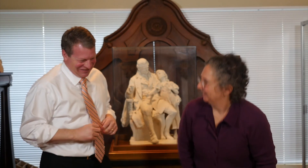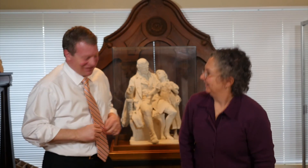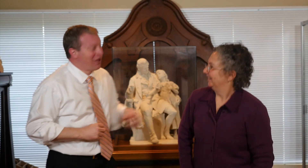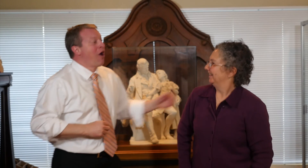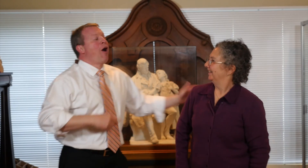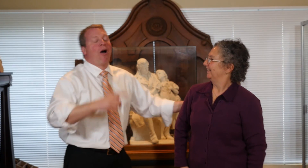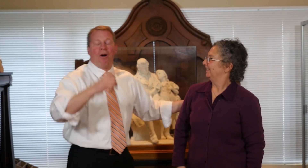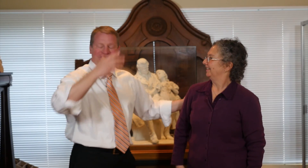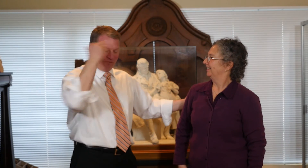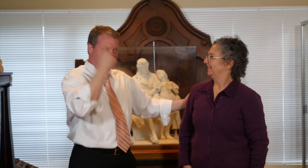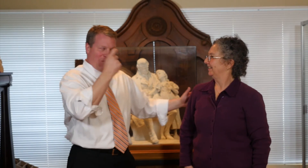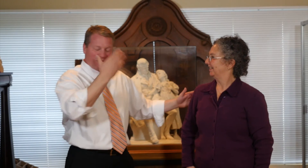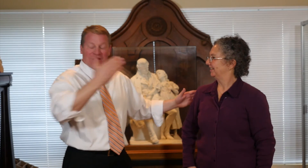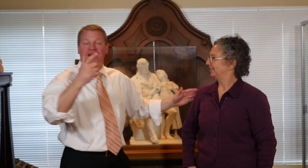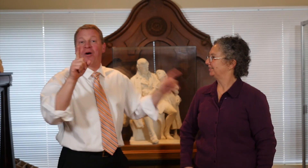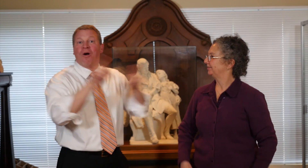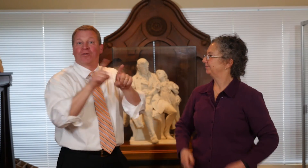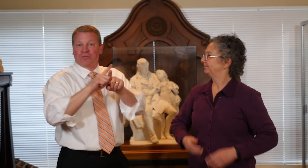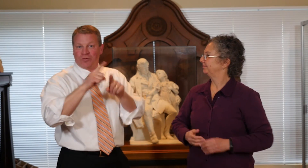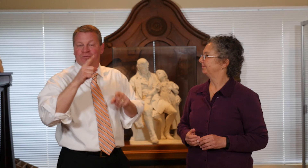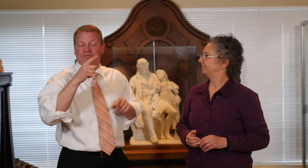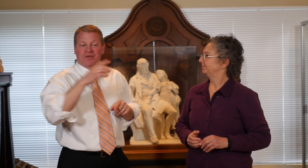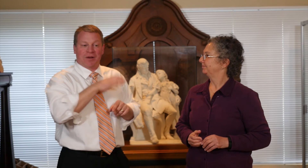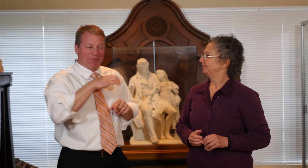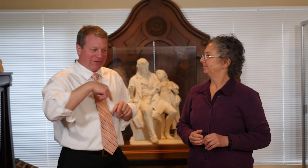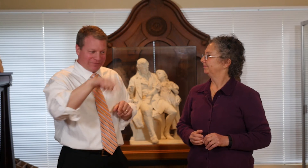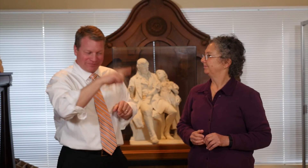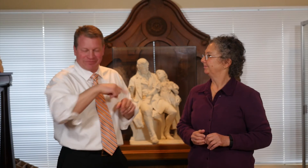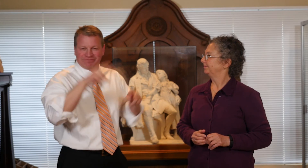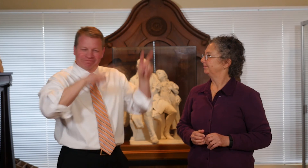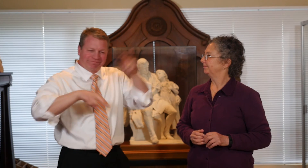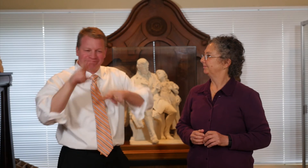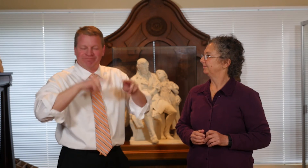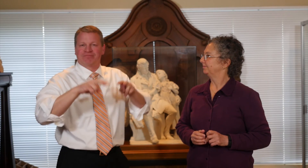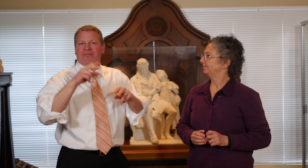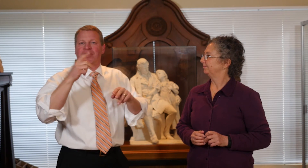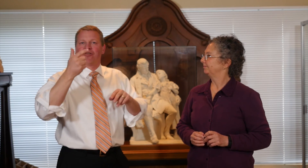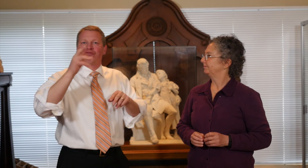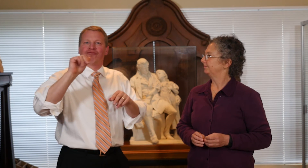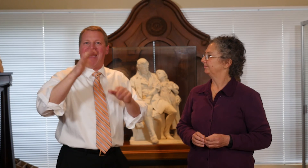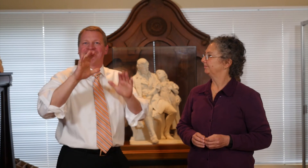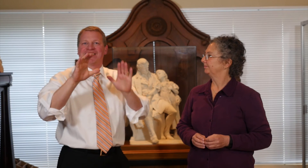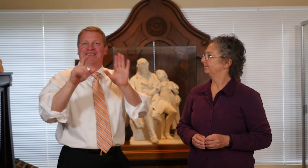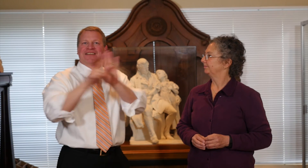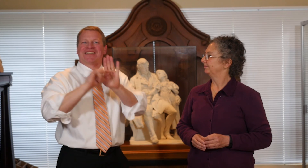we need to do to preserve the items. And one more thing I forgot. The committee